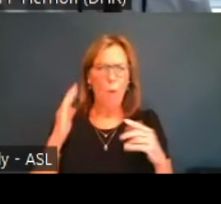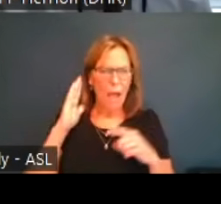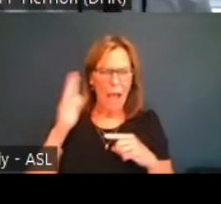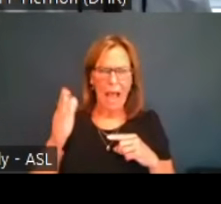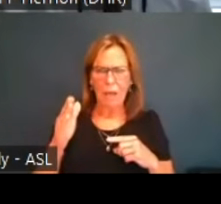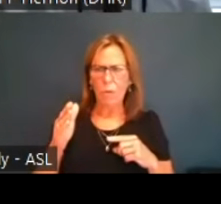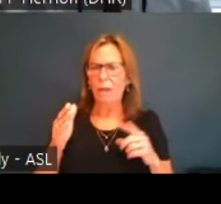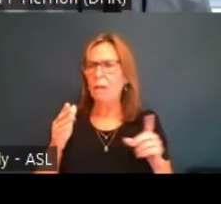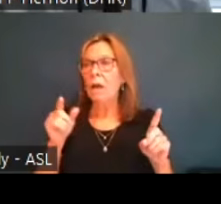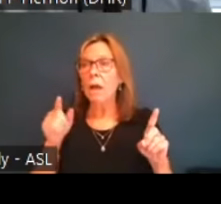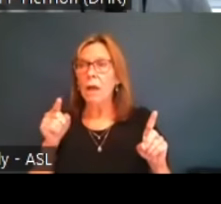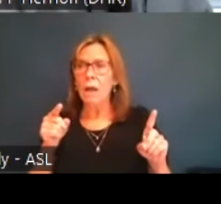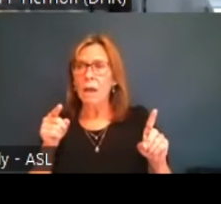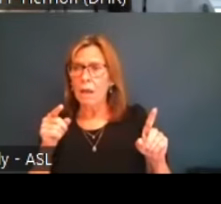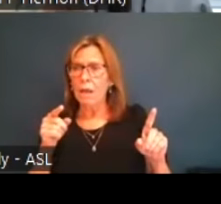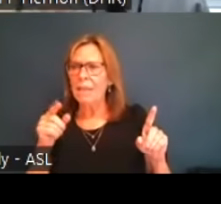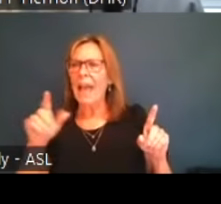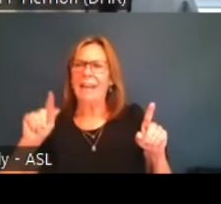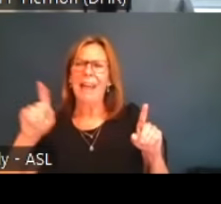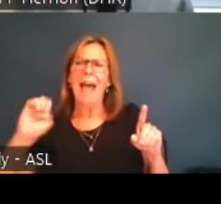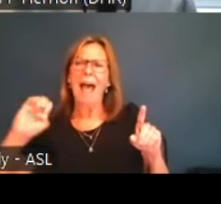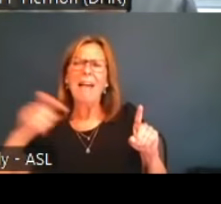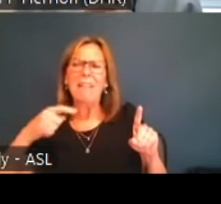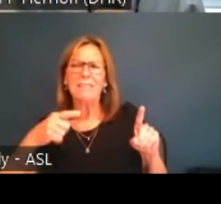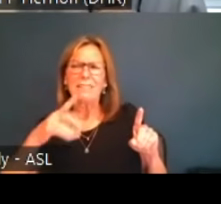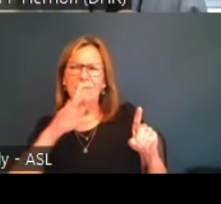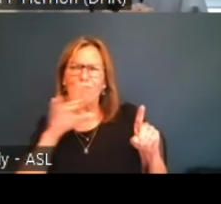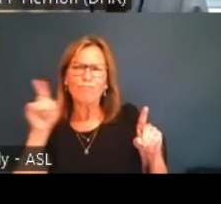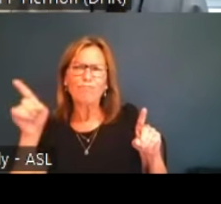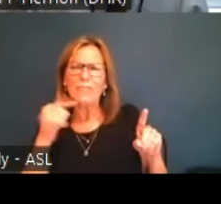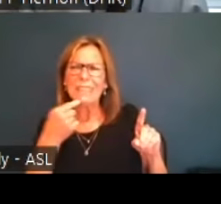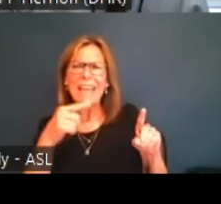start with some of the ones written here because it's